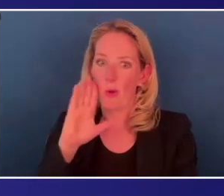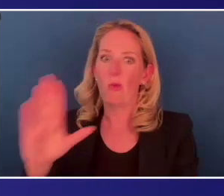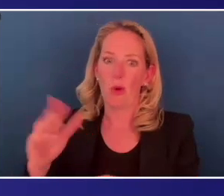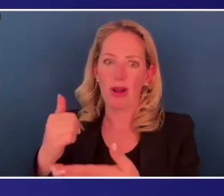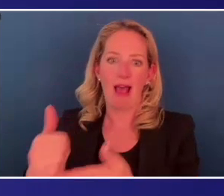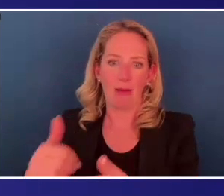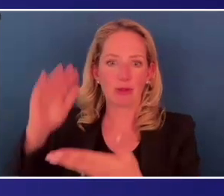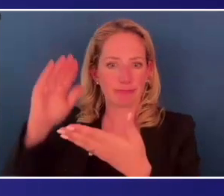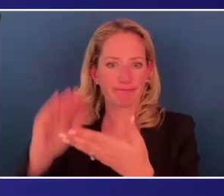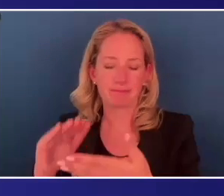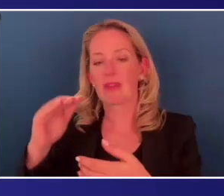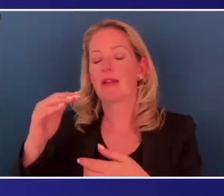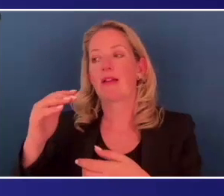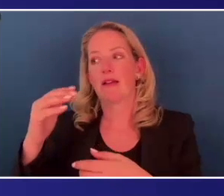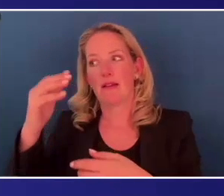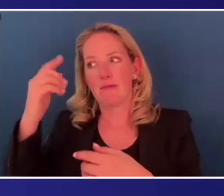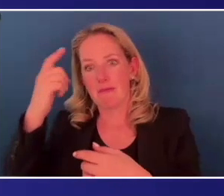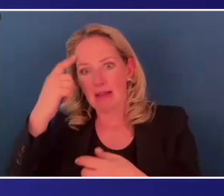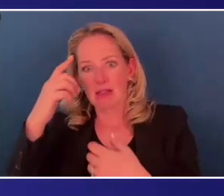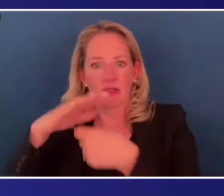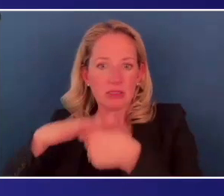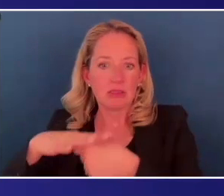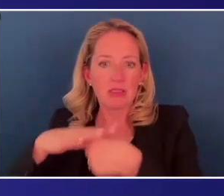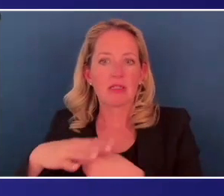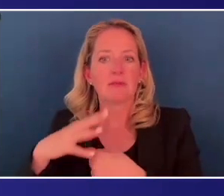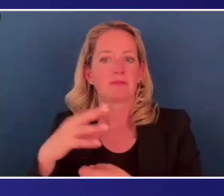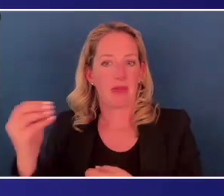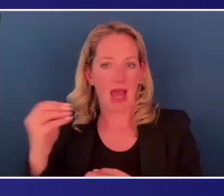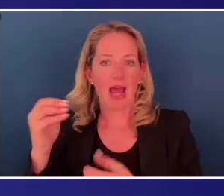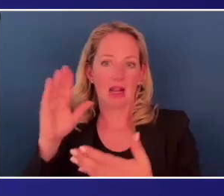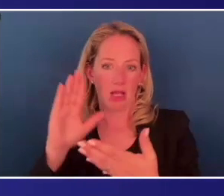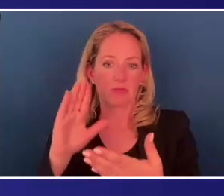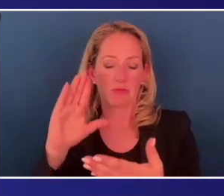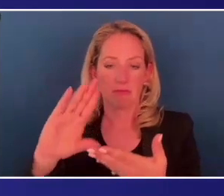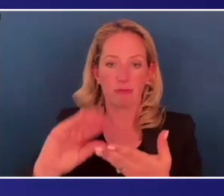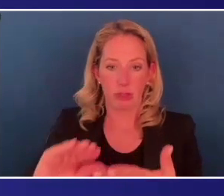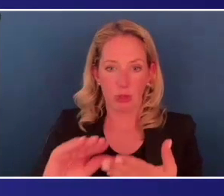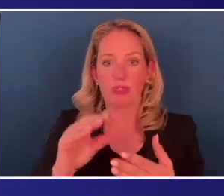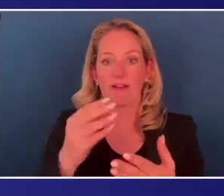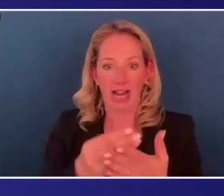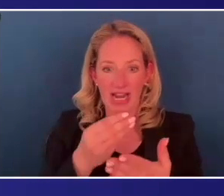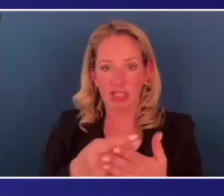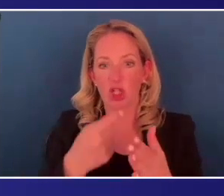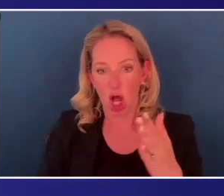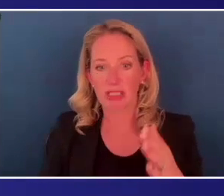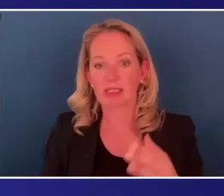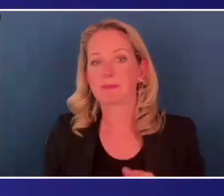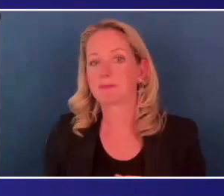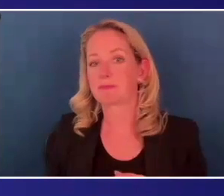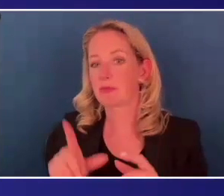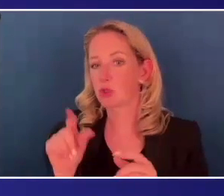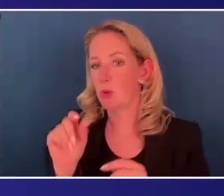Translating it to lower financial and non financial costs more widely as I previously pointed out. No problem.